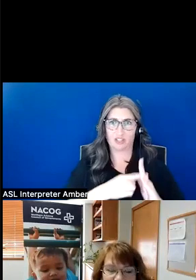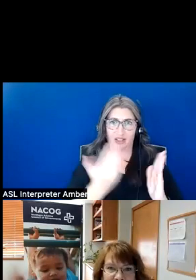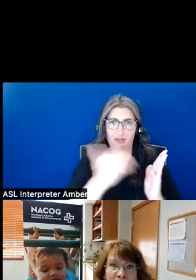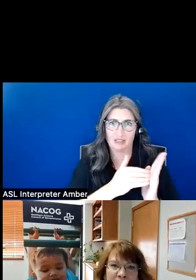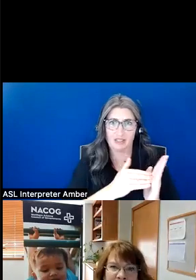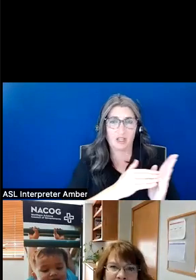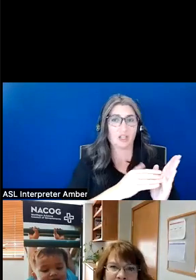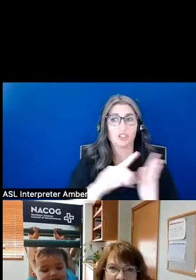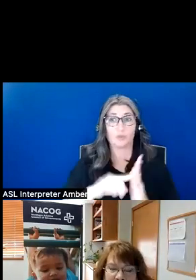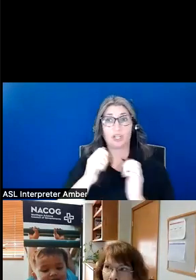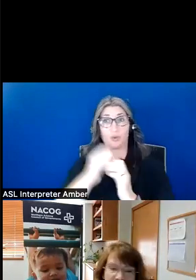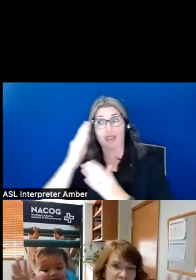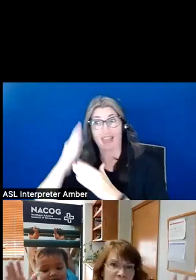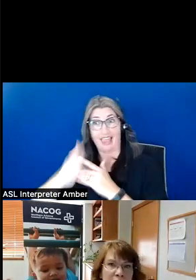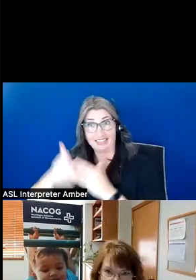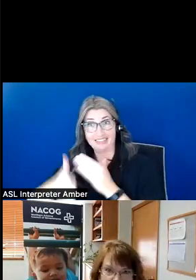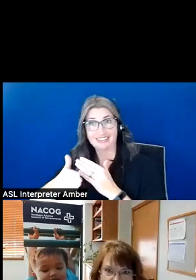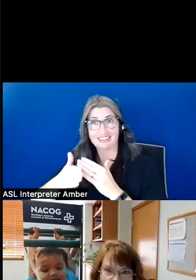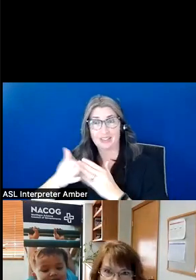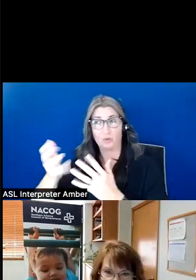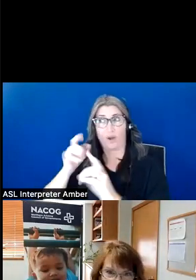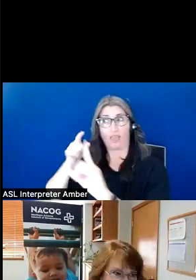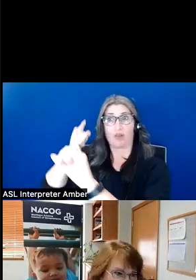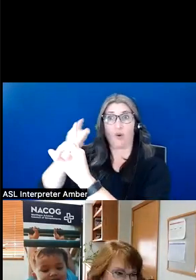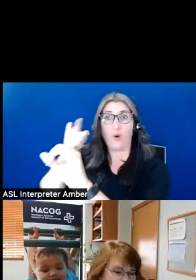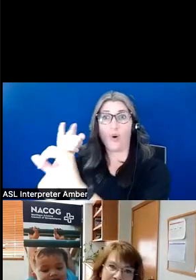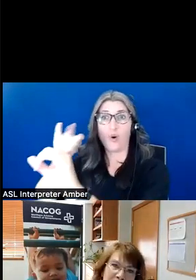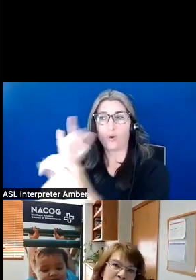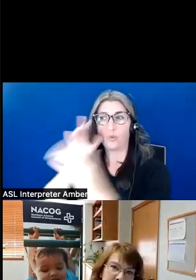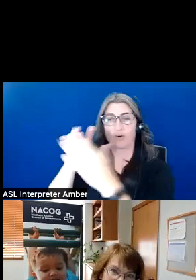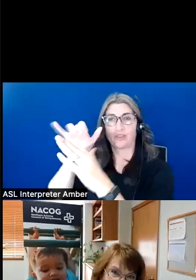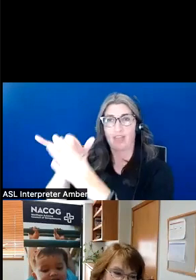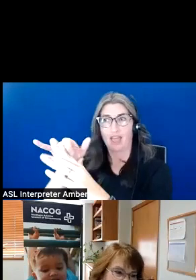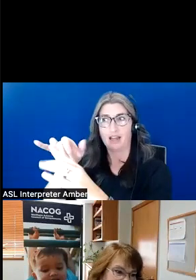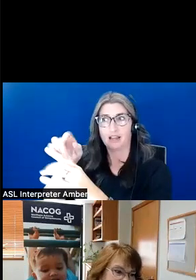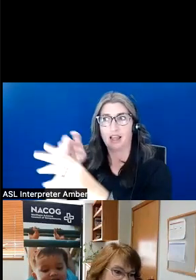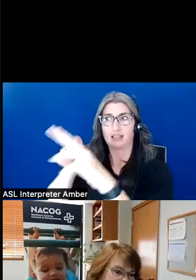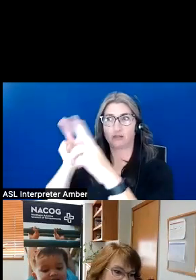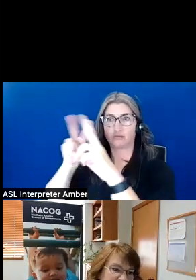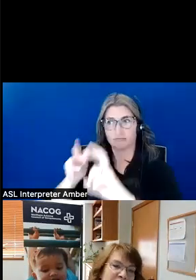We started with the long-term goal-the lofty goal of the Office of Head Start, and we worked backwards.